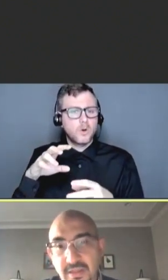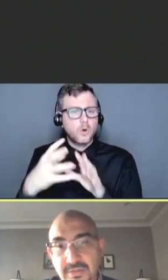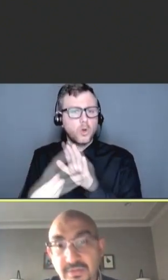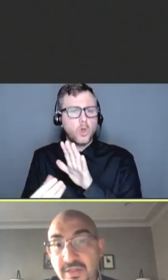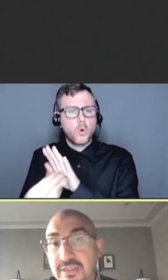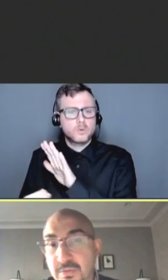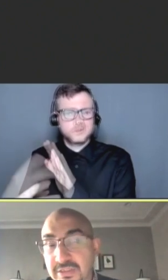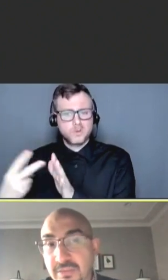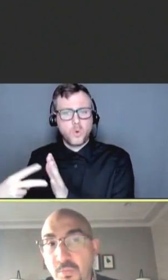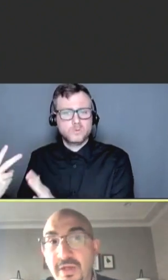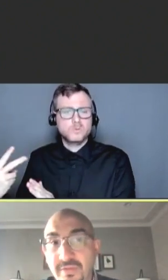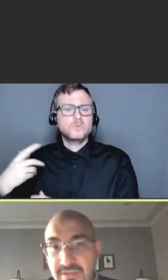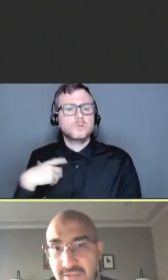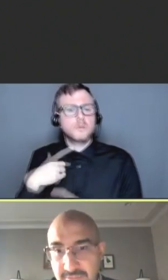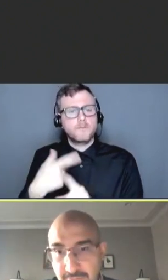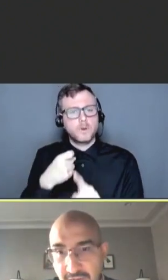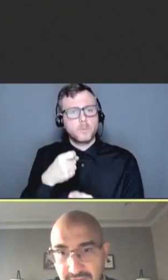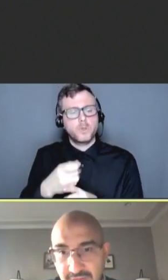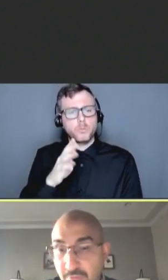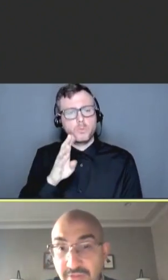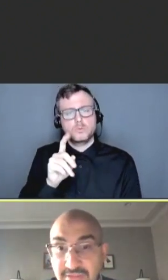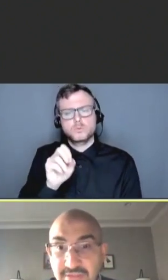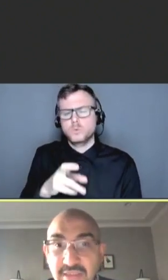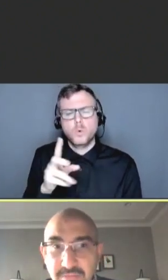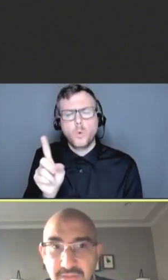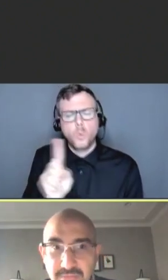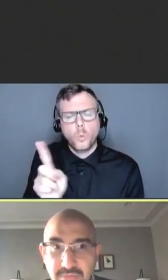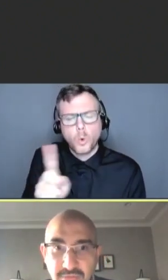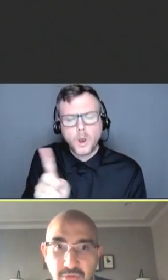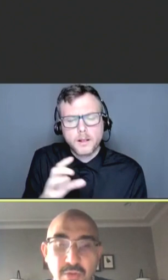So the next question, where B cells bind -- or where these antibodies bind in the